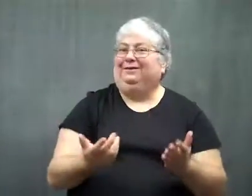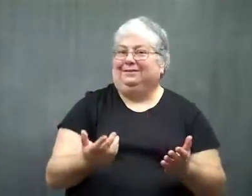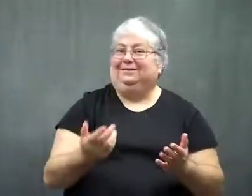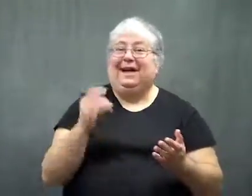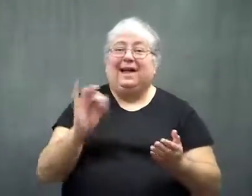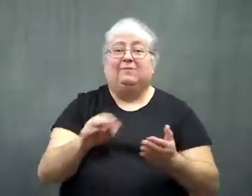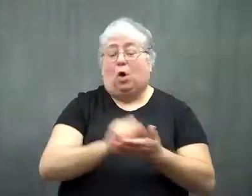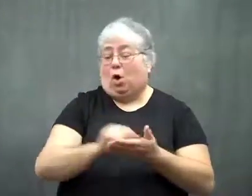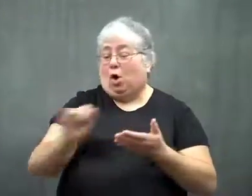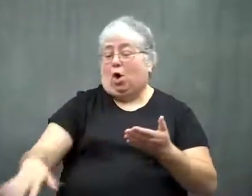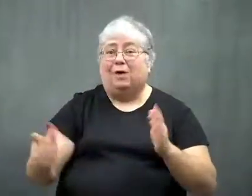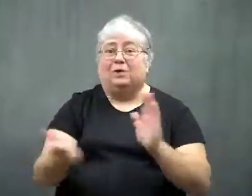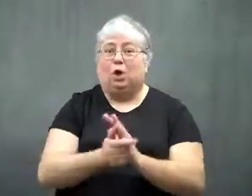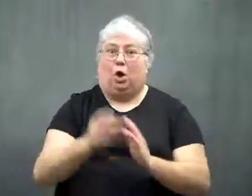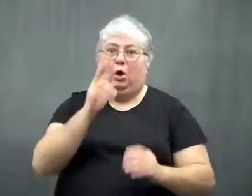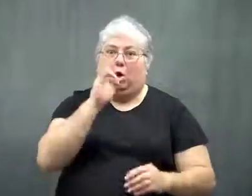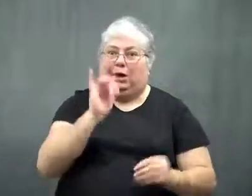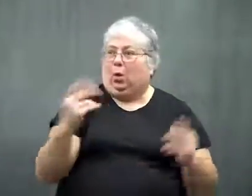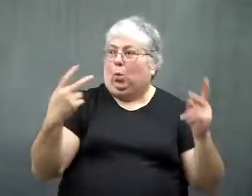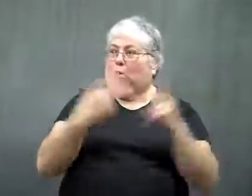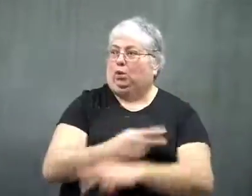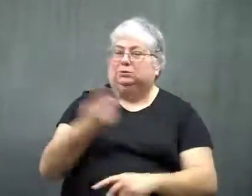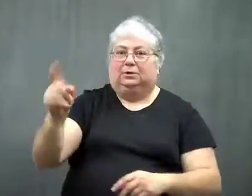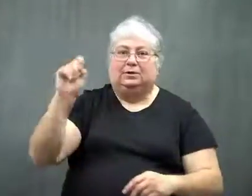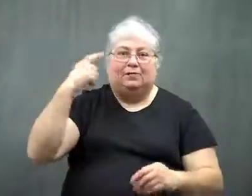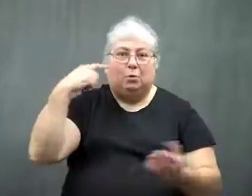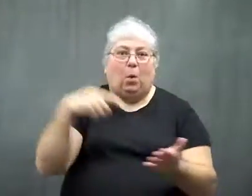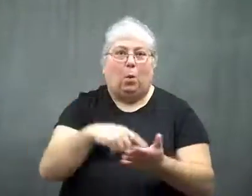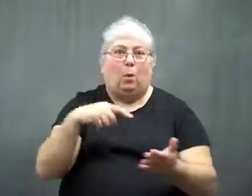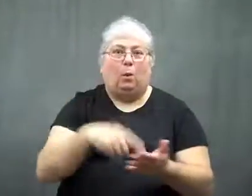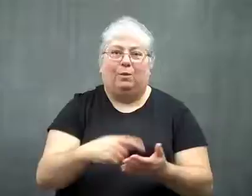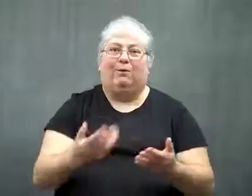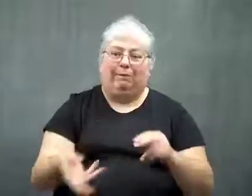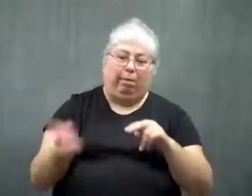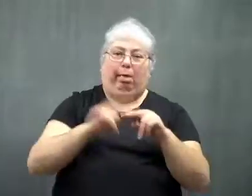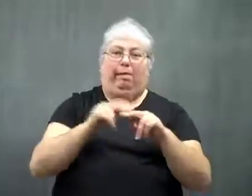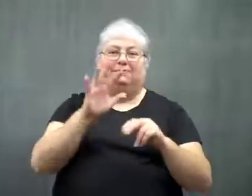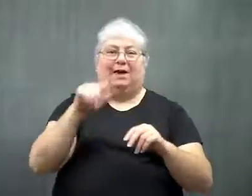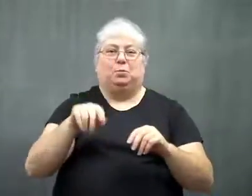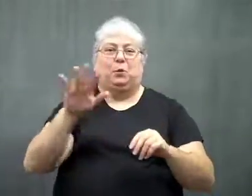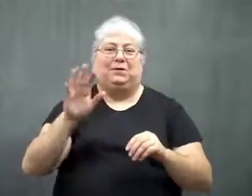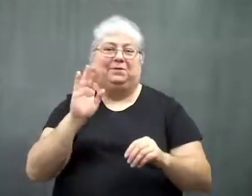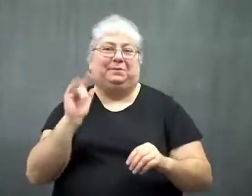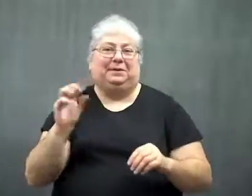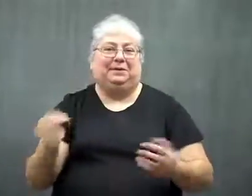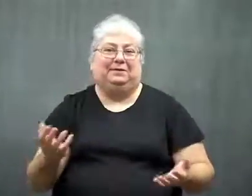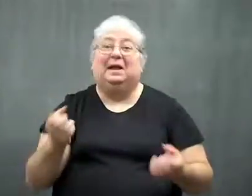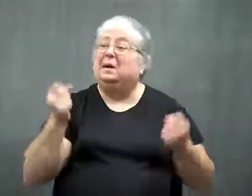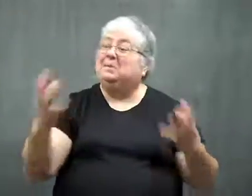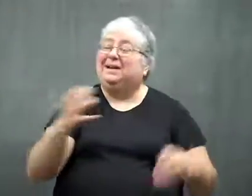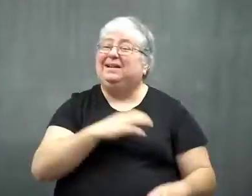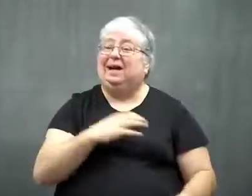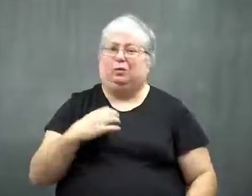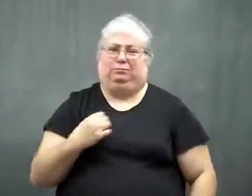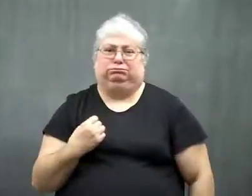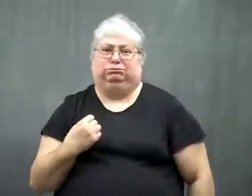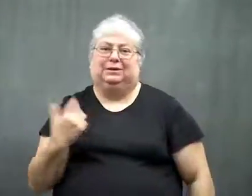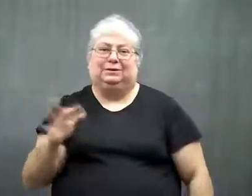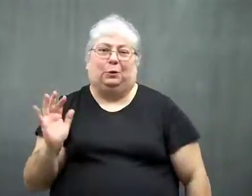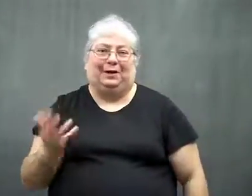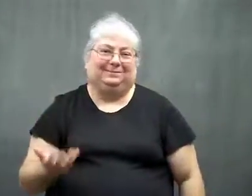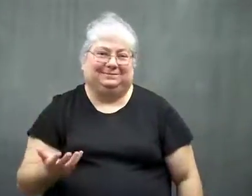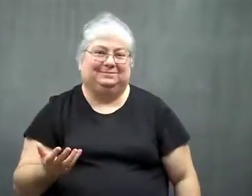If the law is eliminated, the deficit will look bigger, by $5.5 billion.